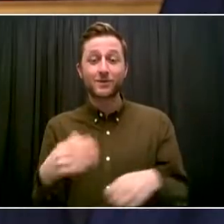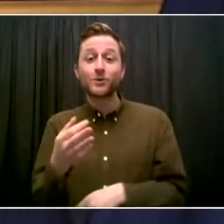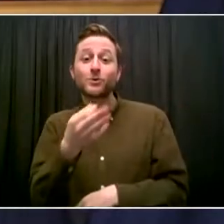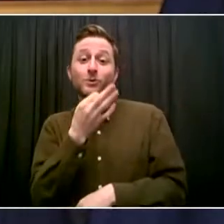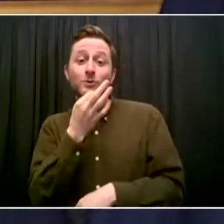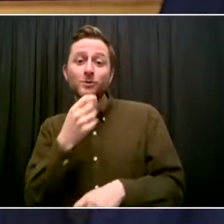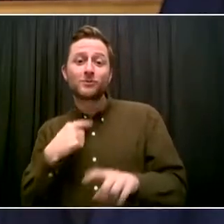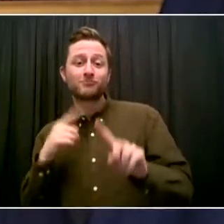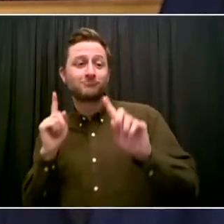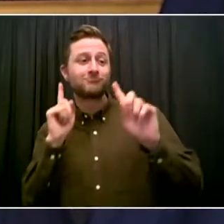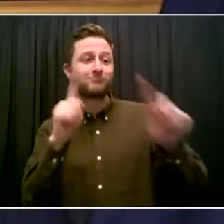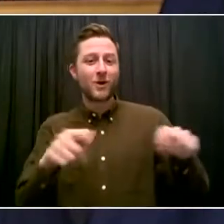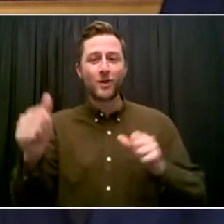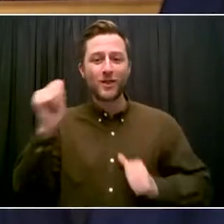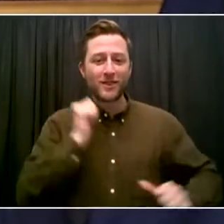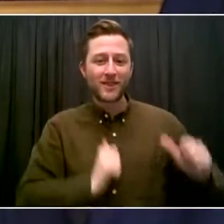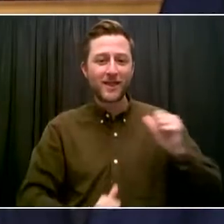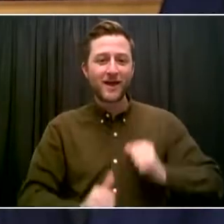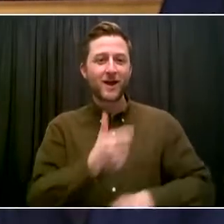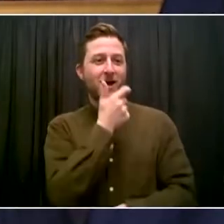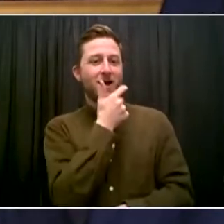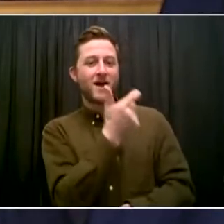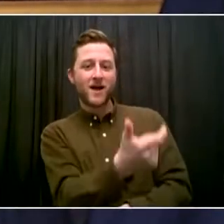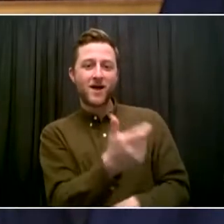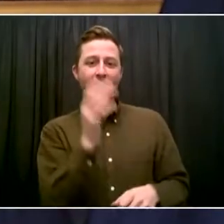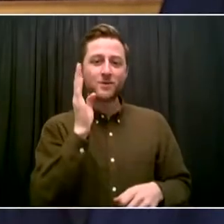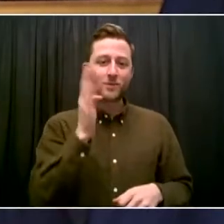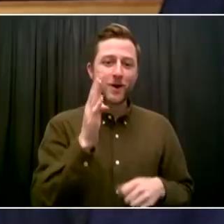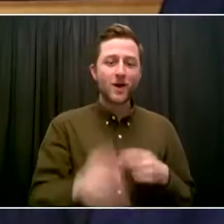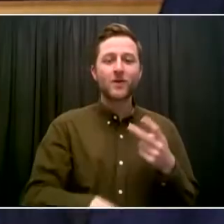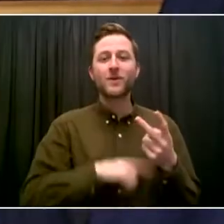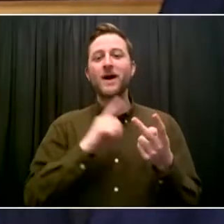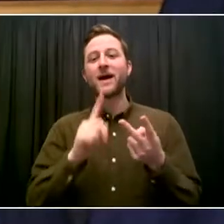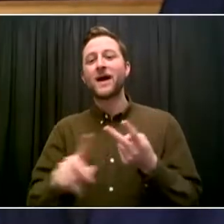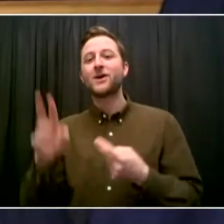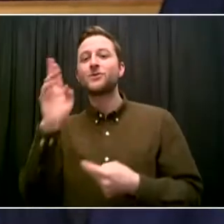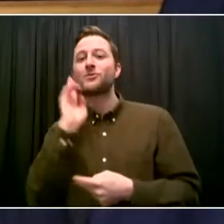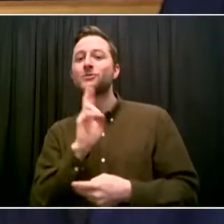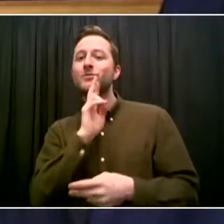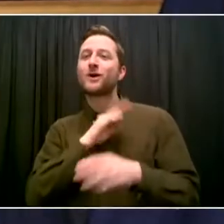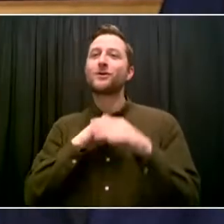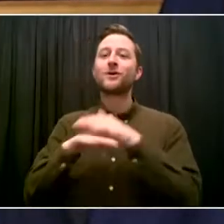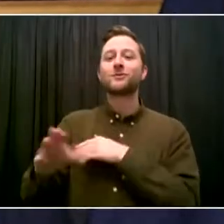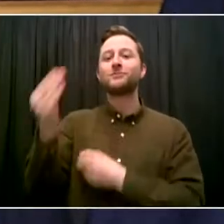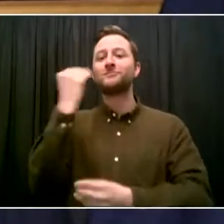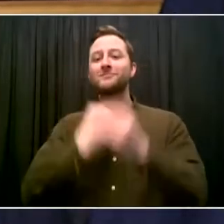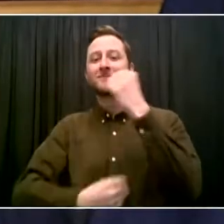THE NEXT FEW DAYS, I WILL HEAD TO THE THETEAR AND A RESTAURANT